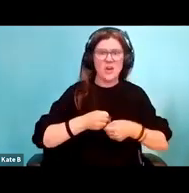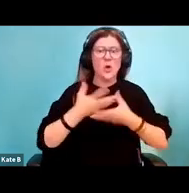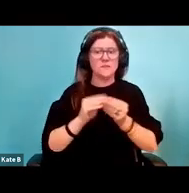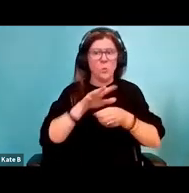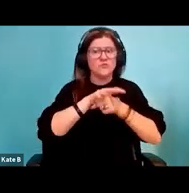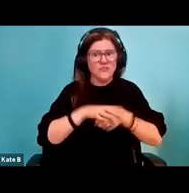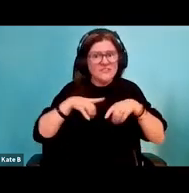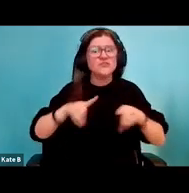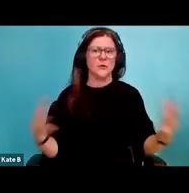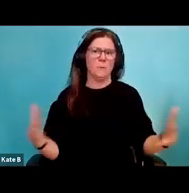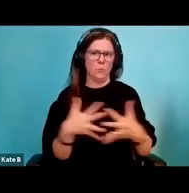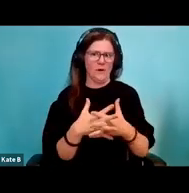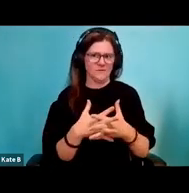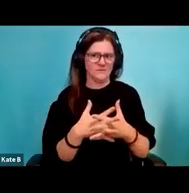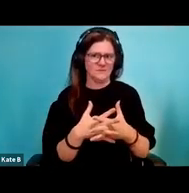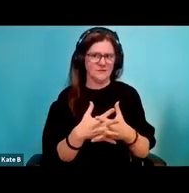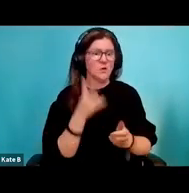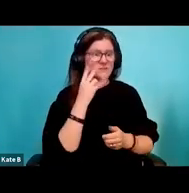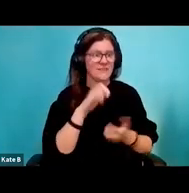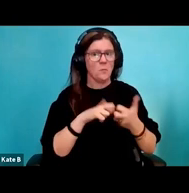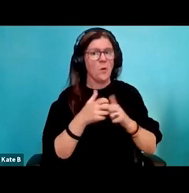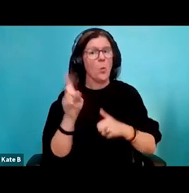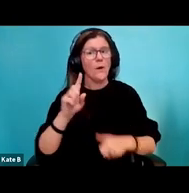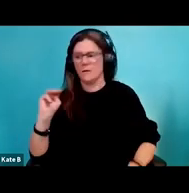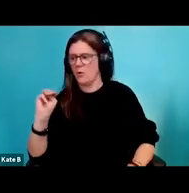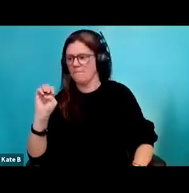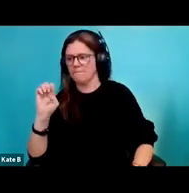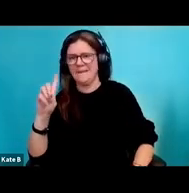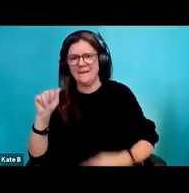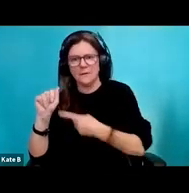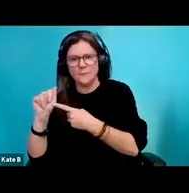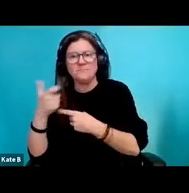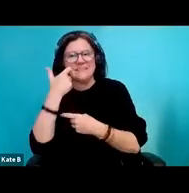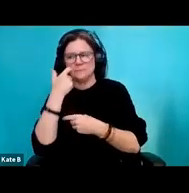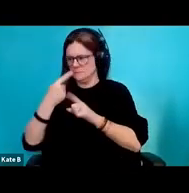see all of these reinforced as well in the media. There is recent buzz about an intimate